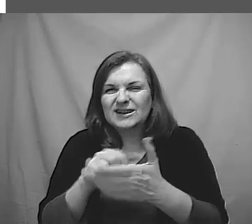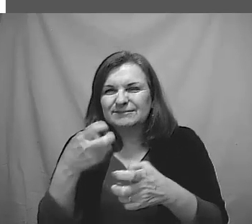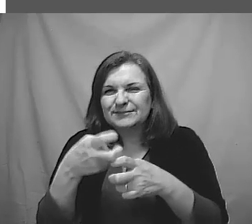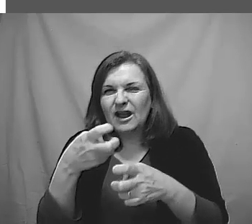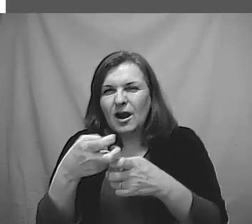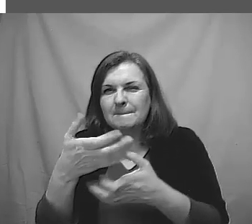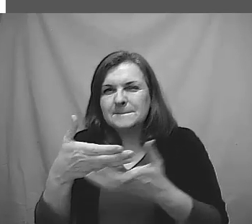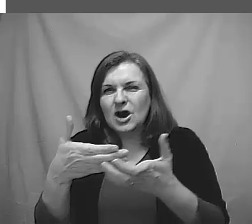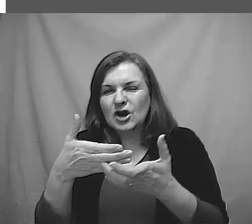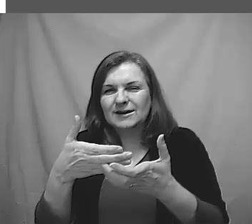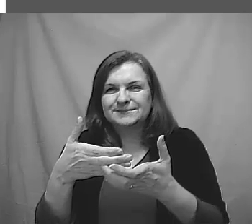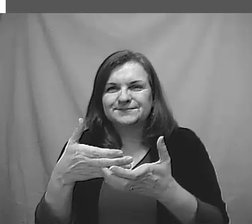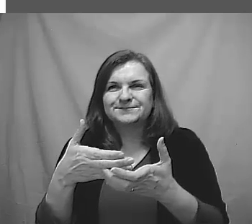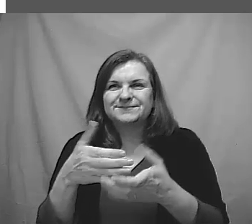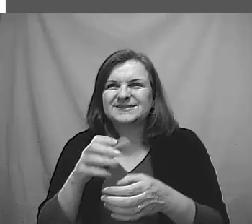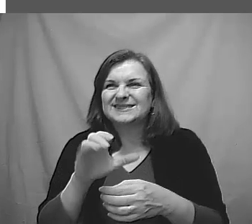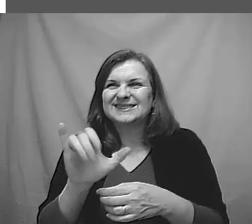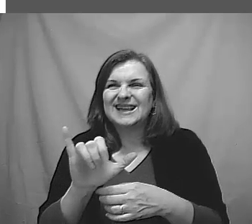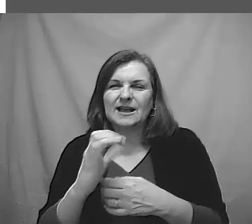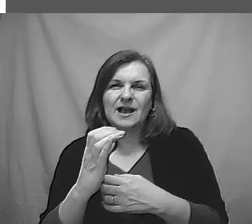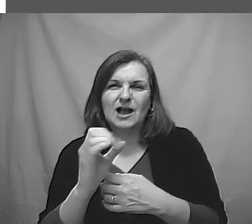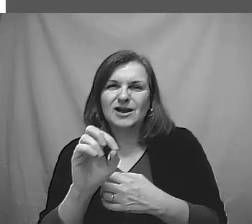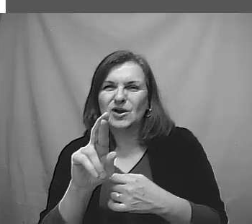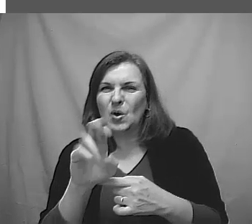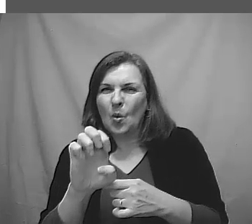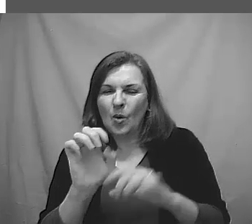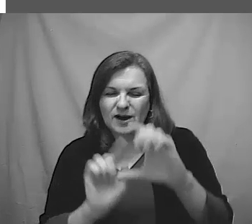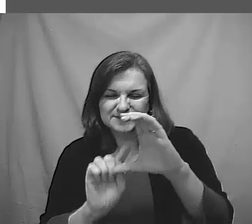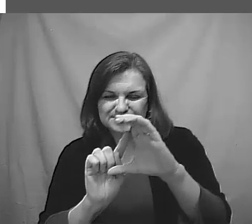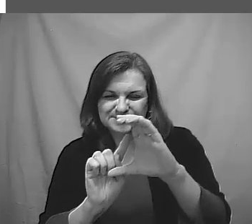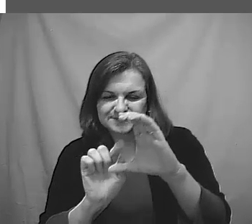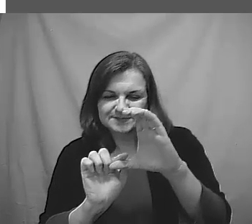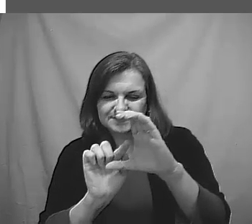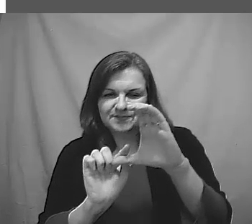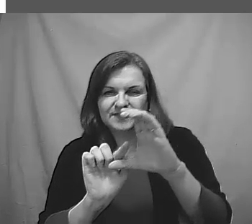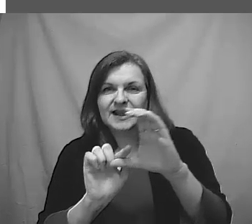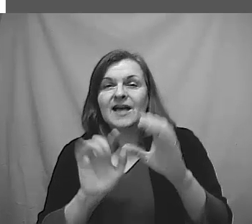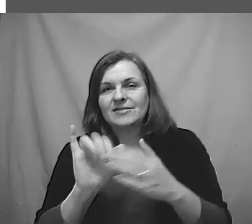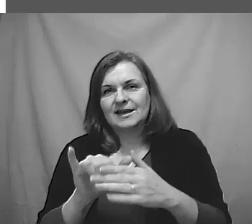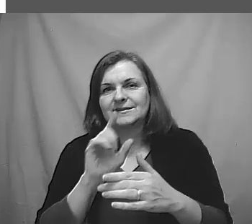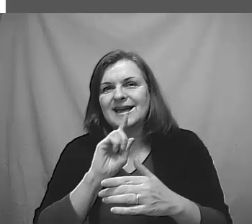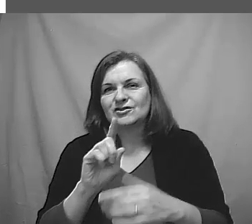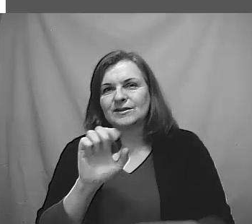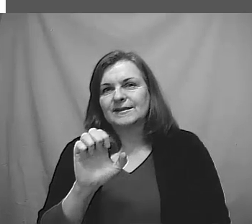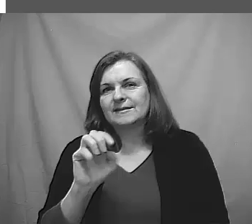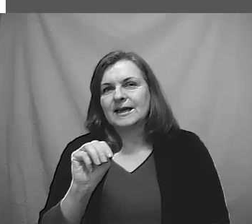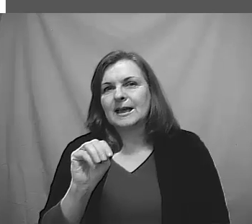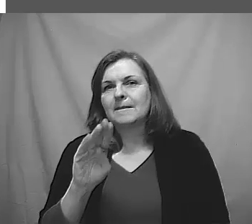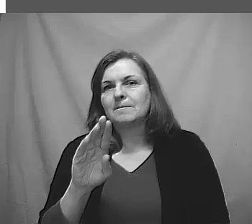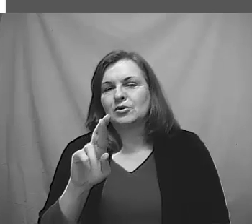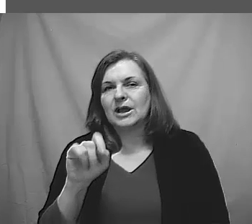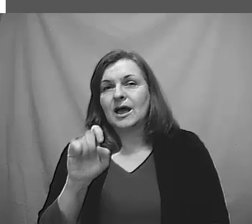right in the middle - almost like a core to this kernel that is actually the embryonic leaf part down here at the bottom